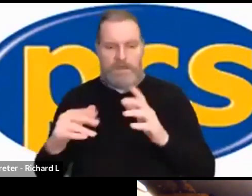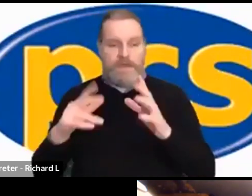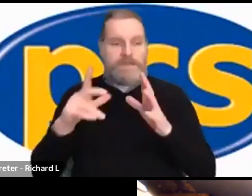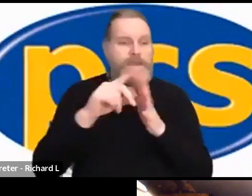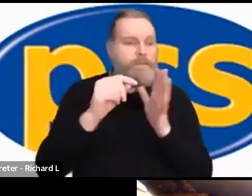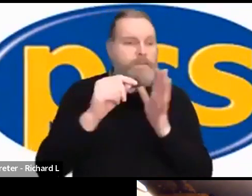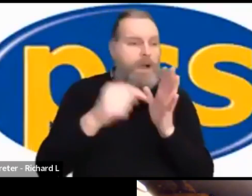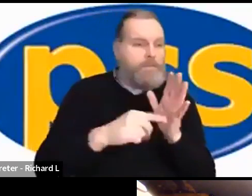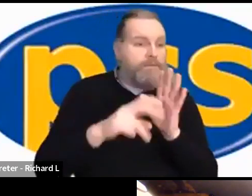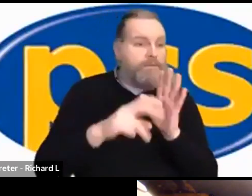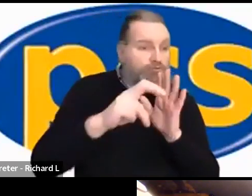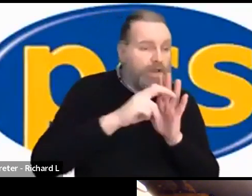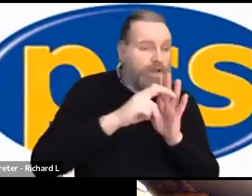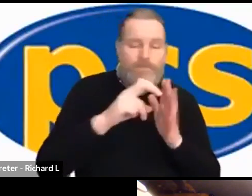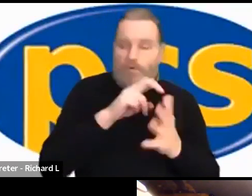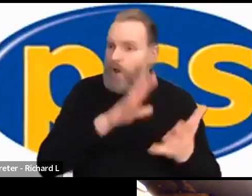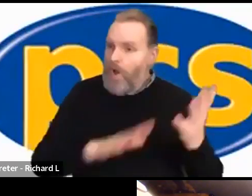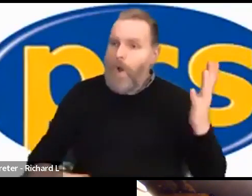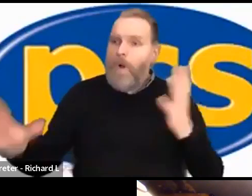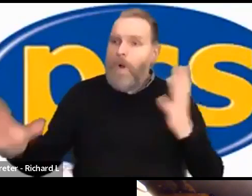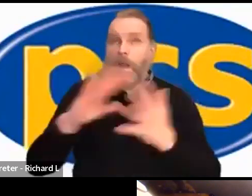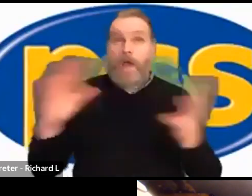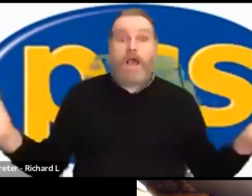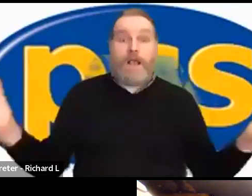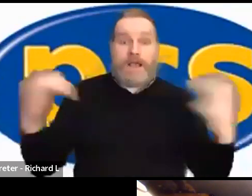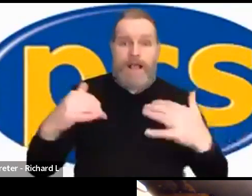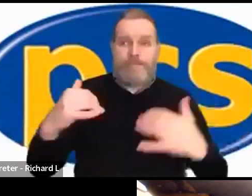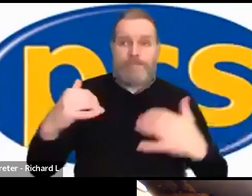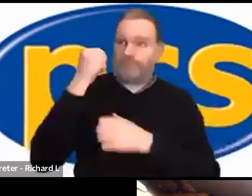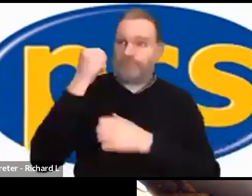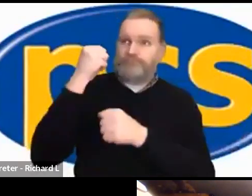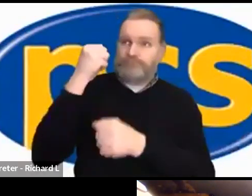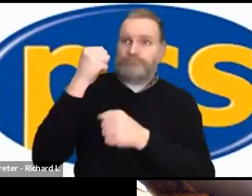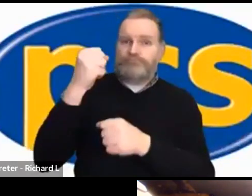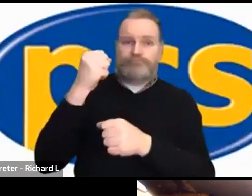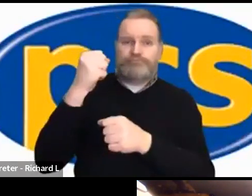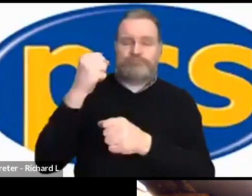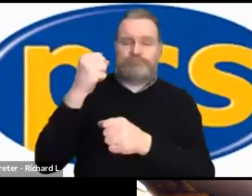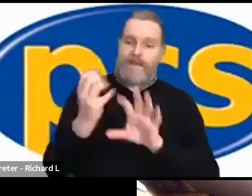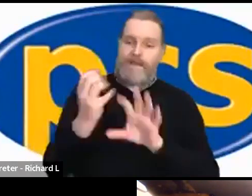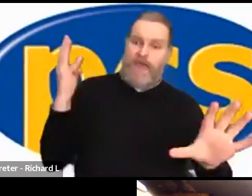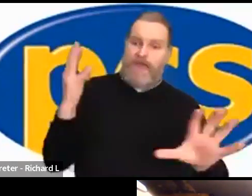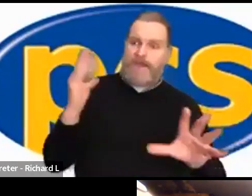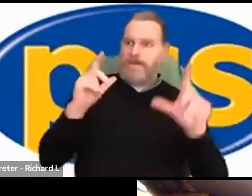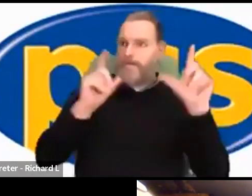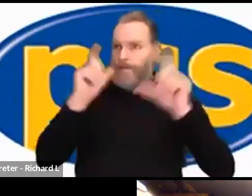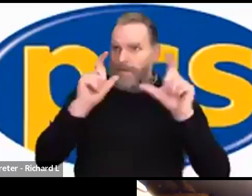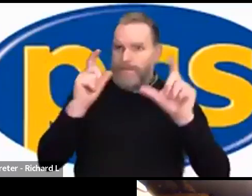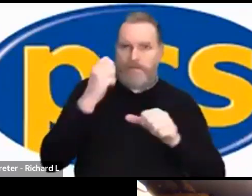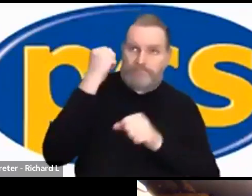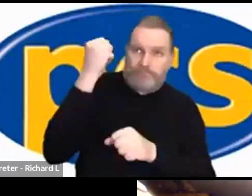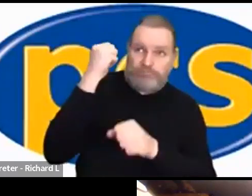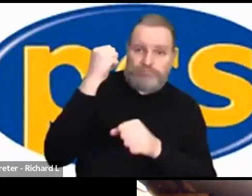home, everywhere So we want to be visible le. So if So if people can get to a picket line, we won't line, we want people to do it line, we want people to do it.